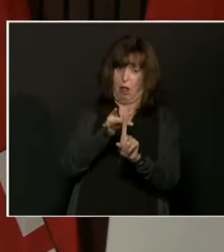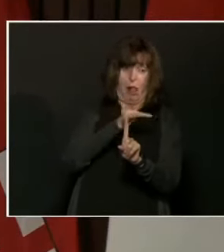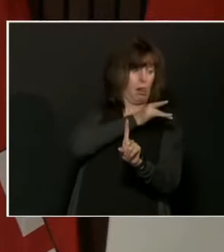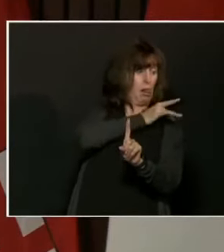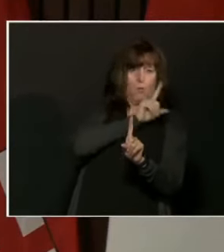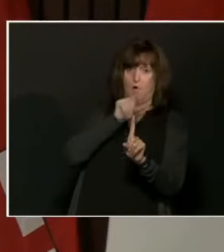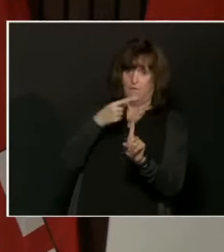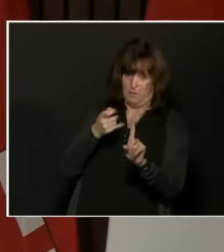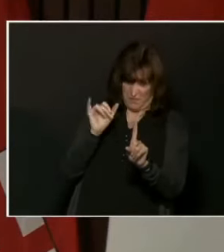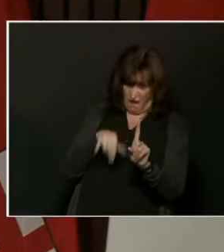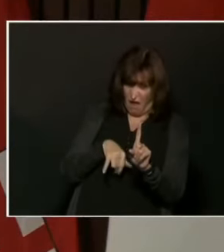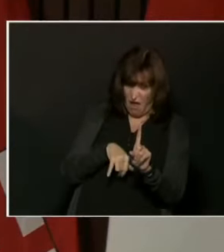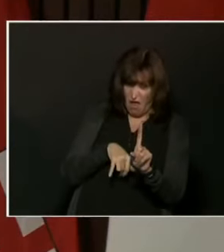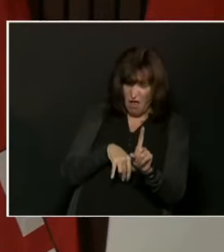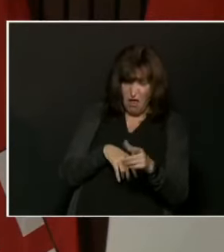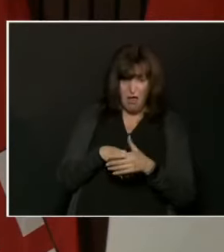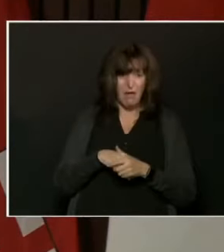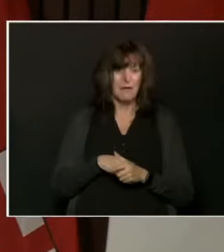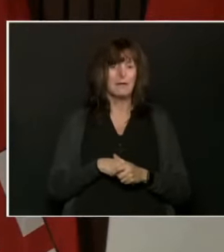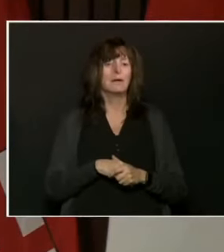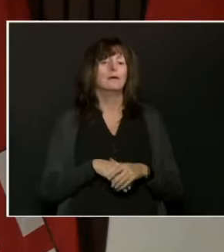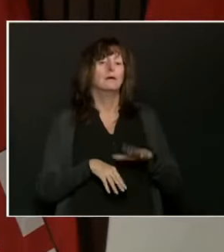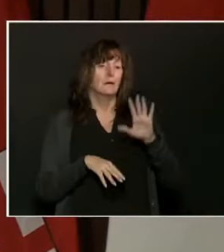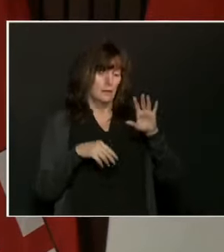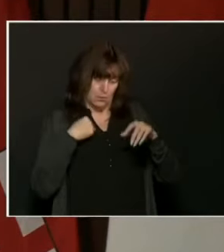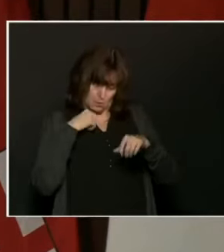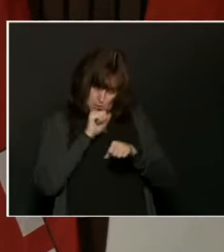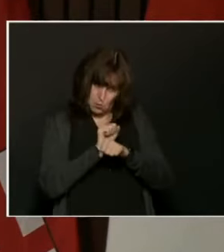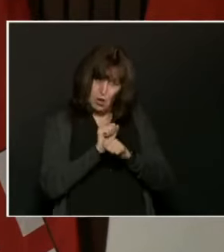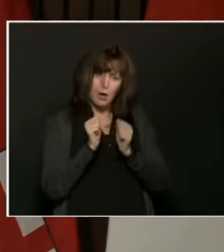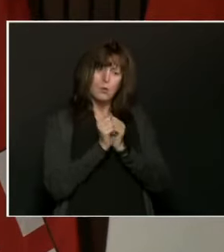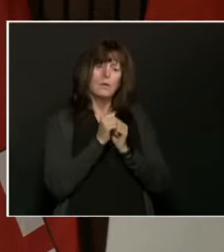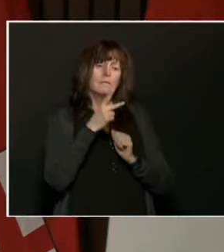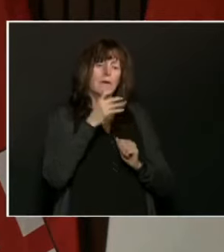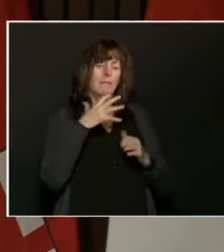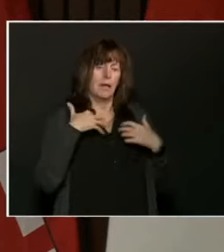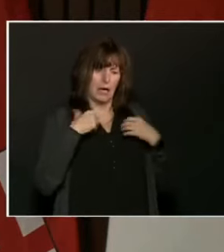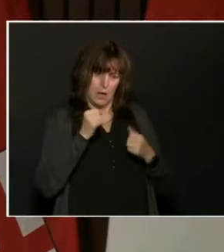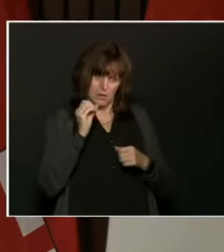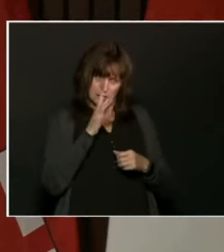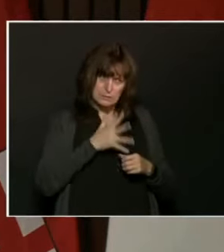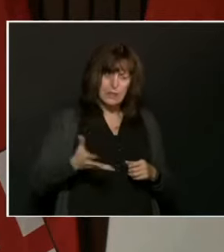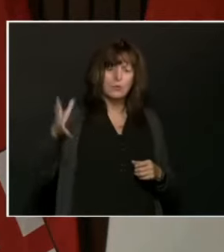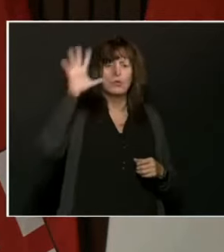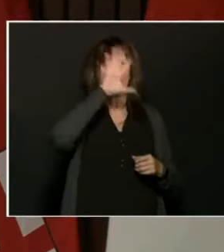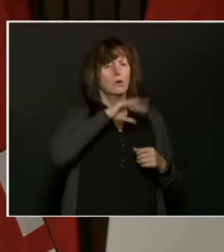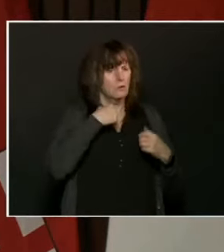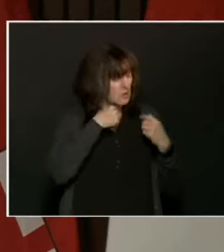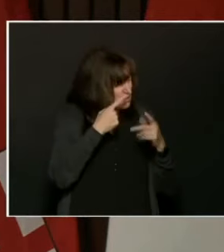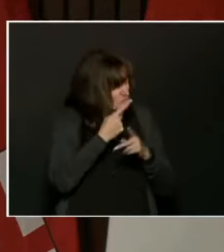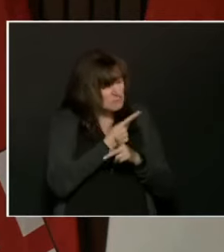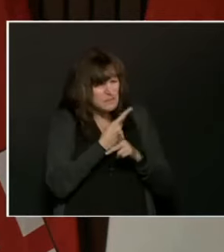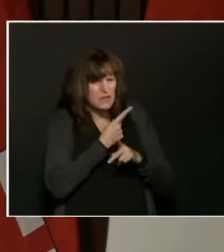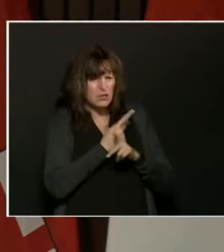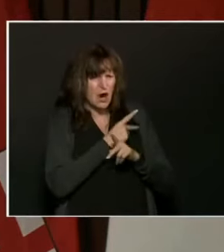COMING FROM AND TORONTO? WE ARE WORKING RIGHT NOW WITH